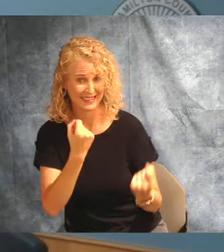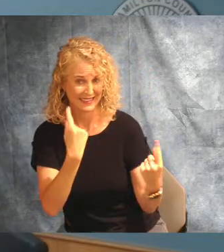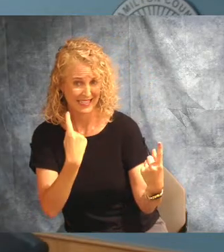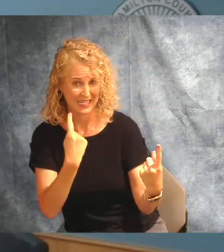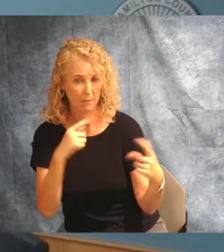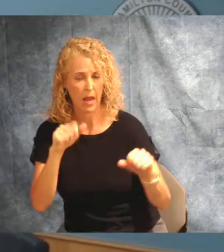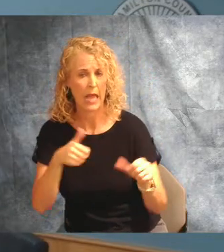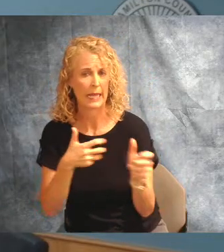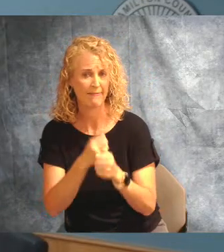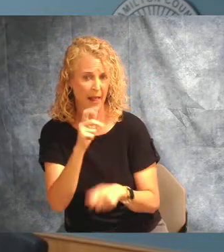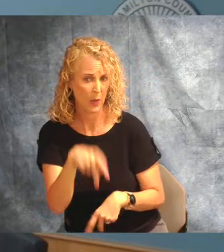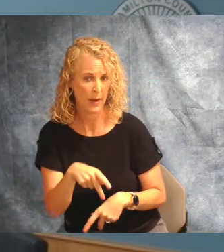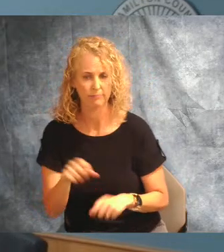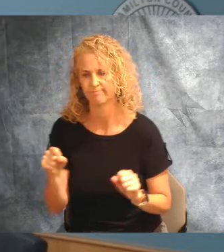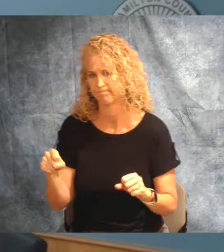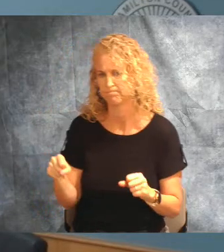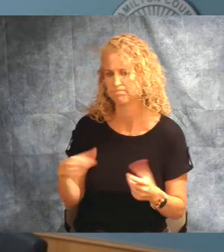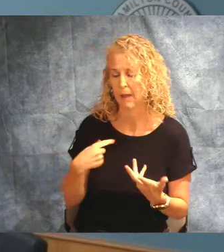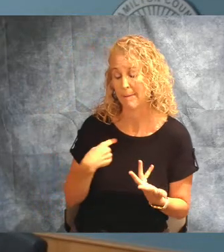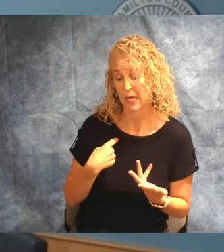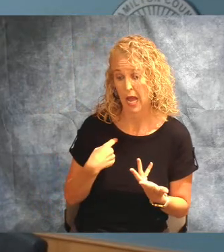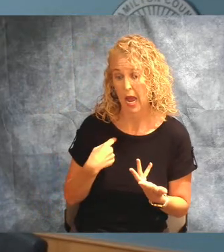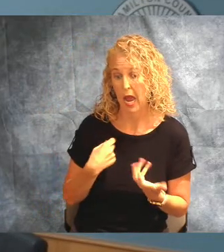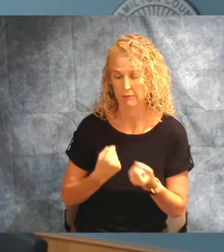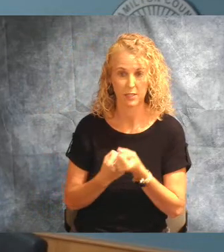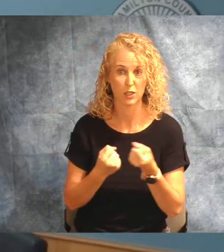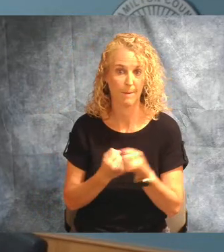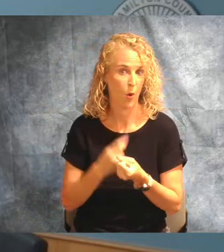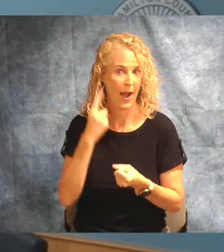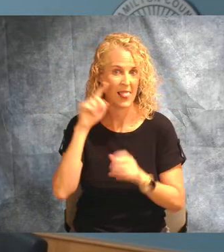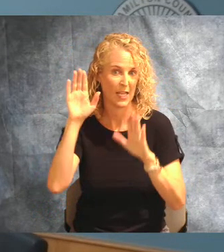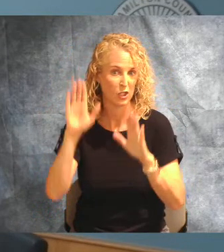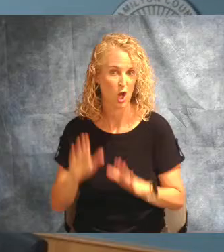up with you. Yeah. Okay. Yeah. I mean, I of course support that. I think the more we do, the better.